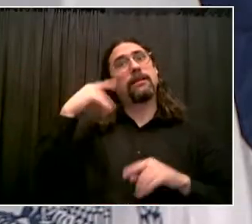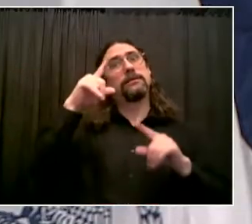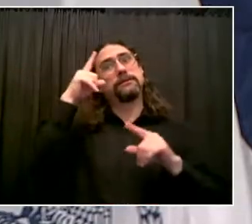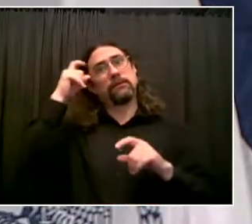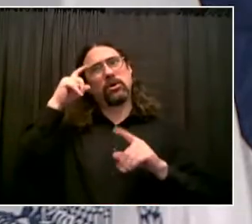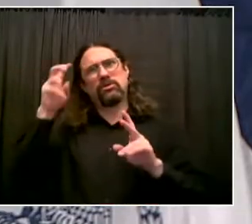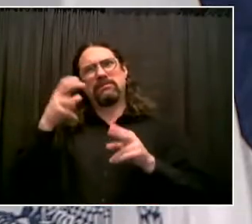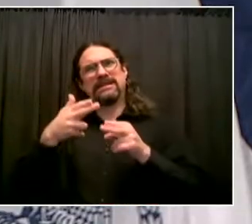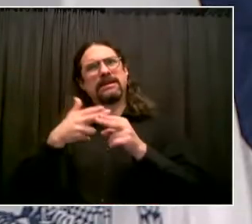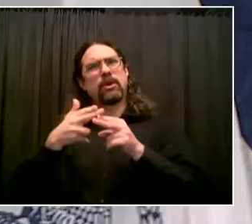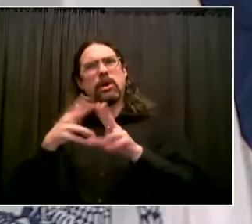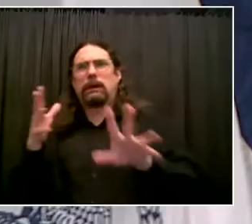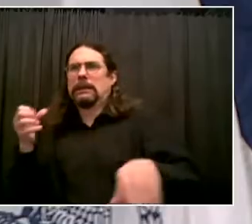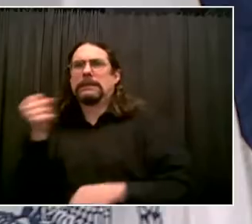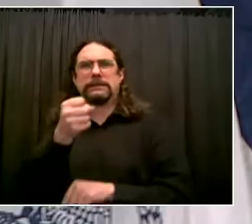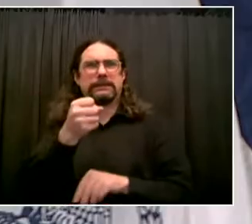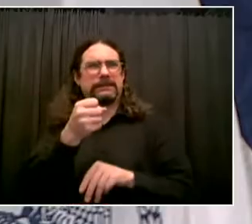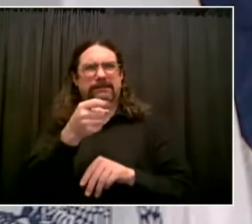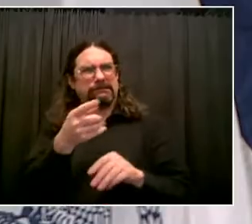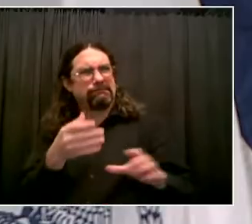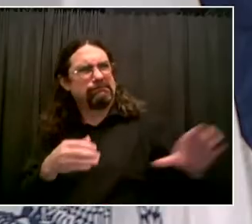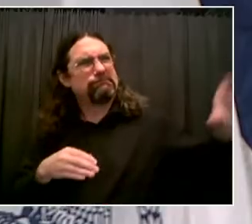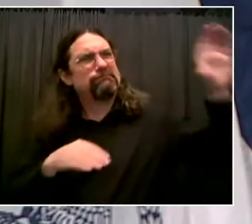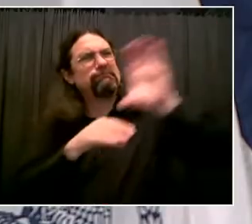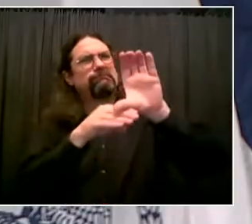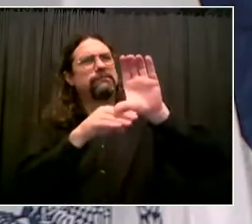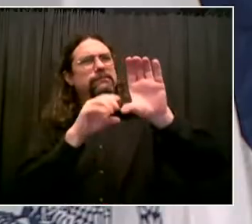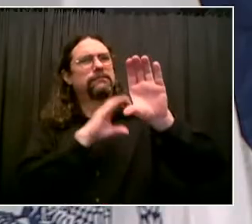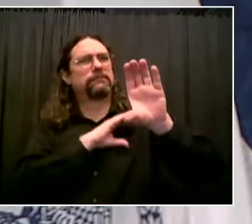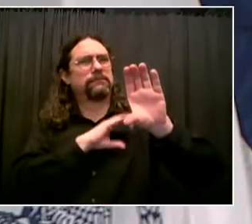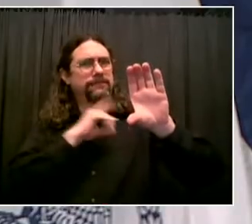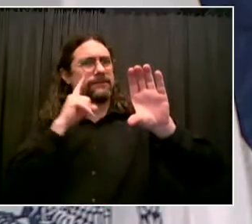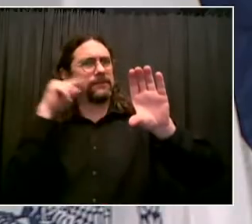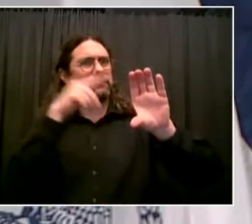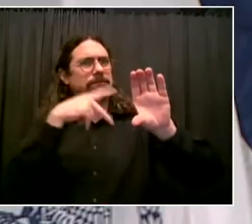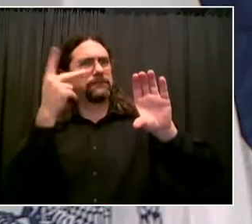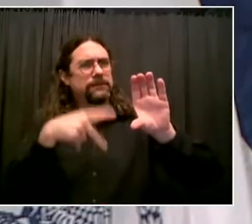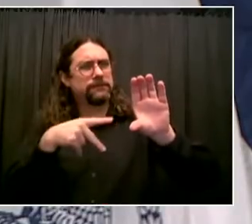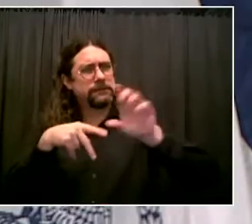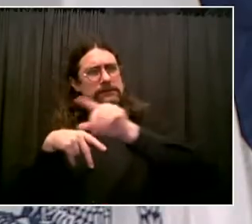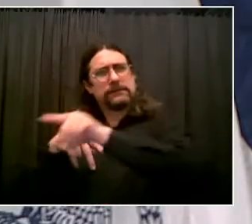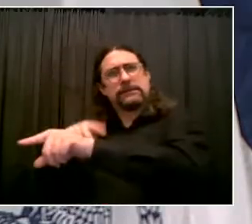> I> ILWL TURN TO CHIEF HARRISON. WE ARE GOING TO MAKE SURE THAT THE OFFICERS ARE WHERE WE NEED THEM TO BE AND WILL MAKE